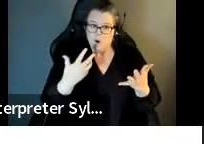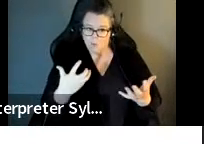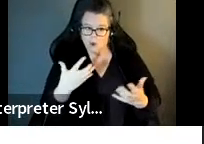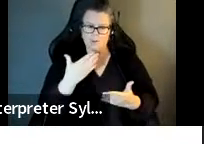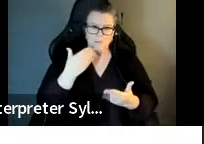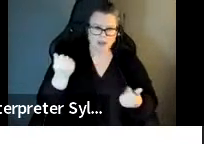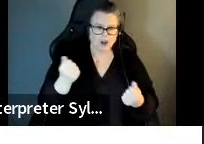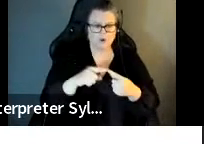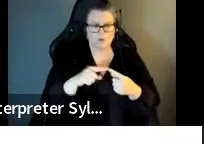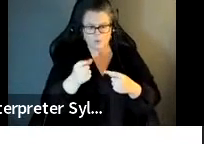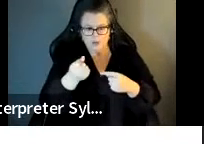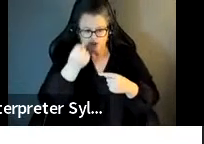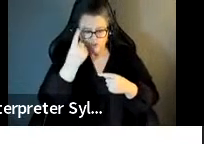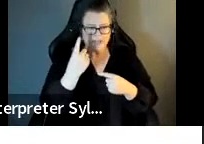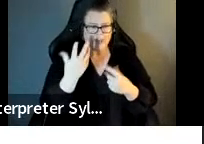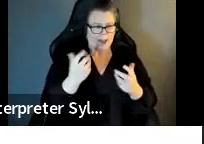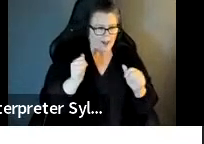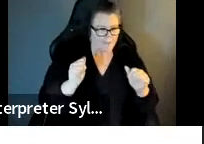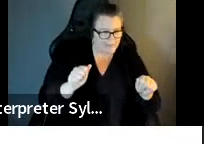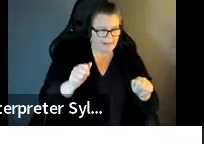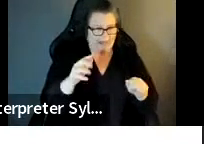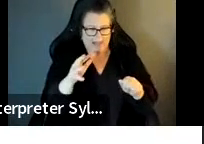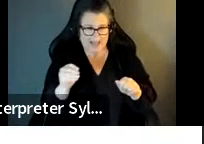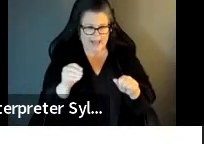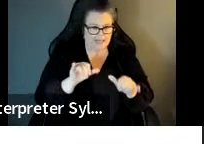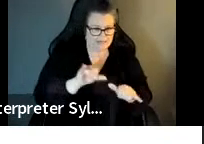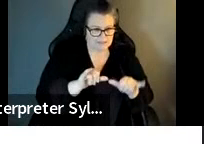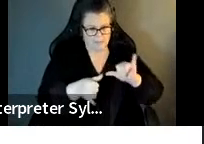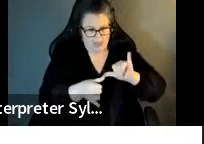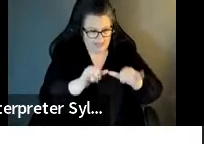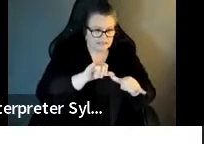space requirements of this particular subpopulation.